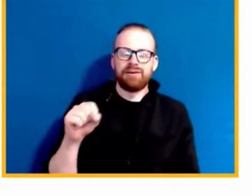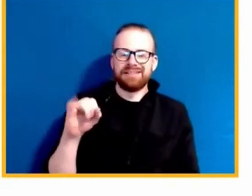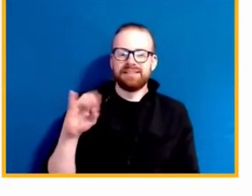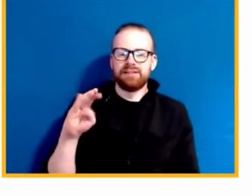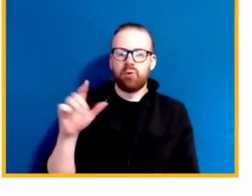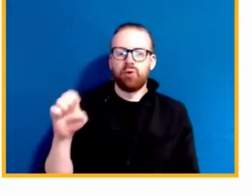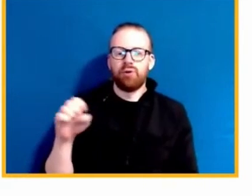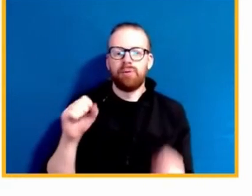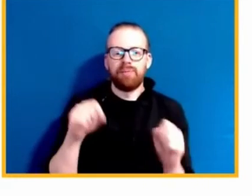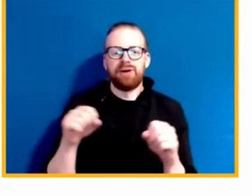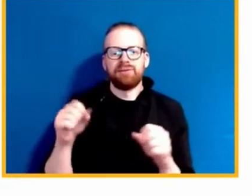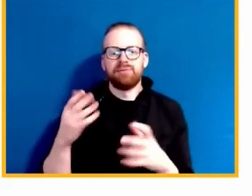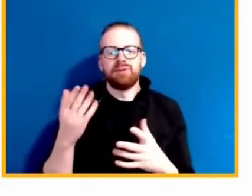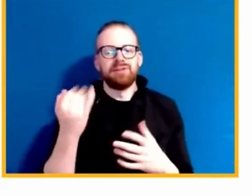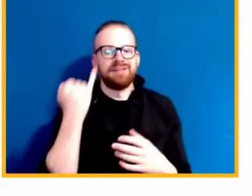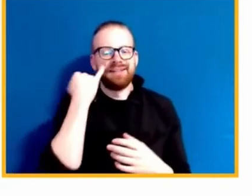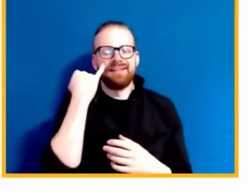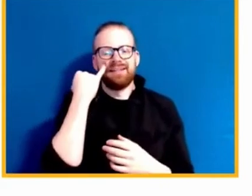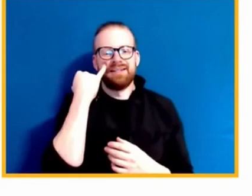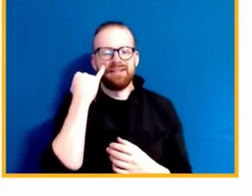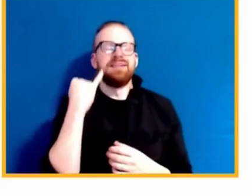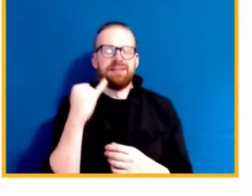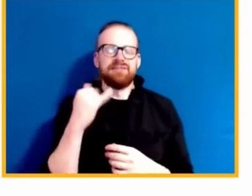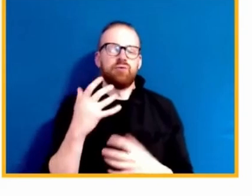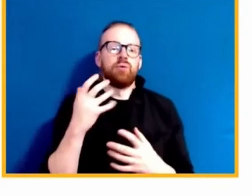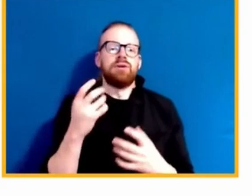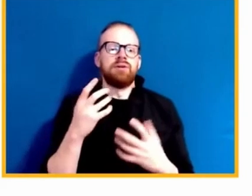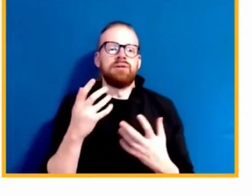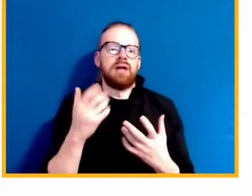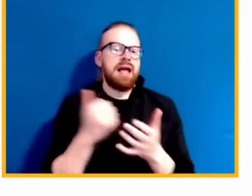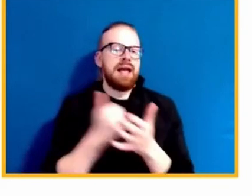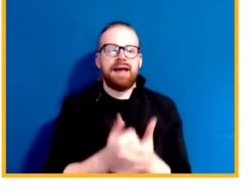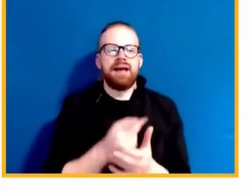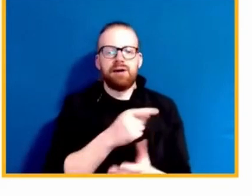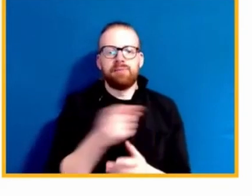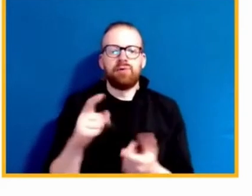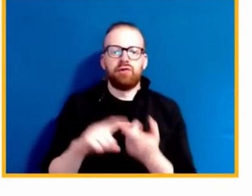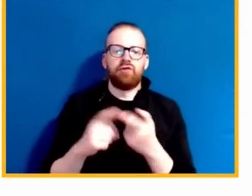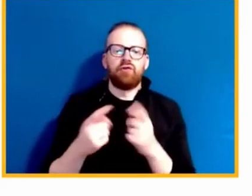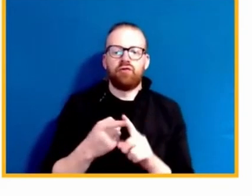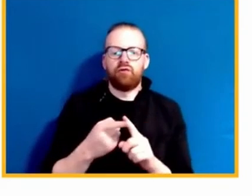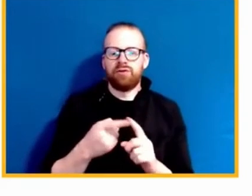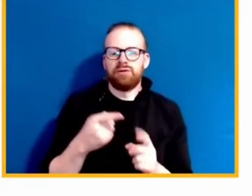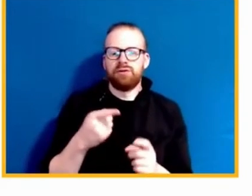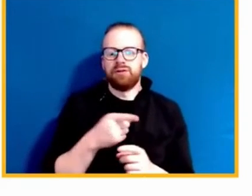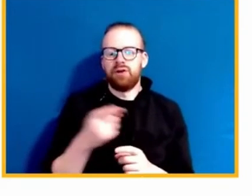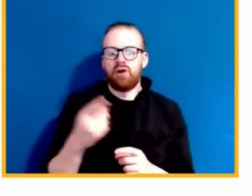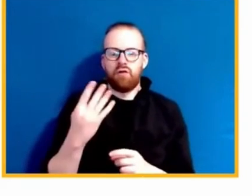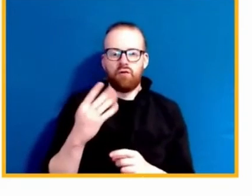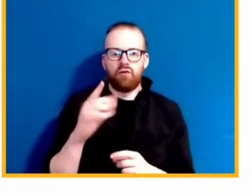towards Wildlife Works. We want to be able to help our charity friends, we want to be able to help all of our four-legged furry friends, or